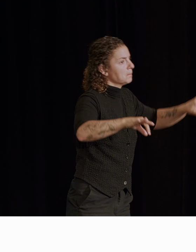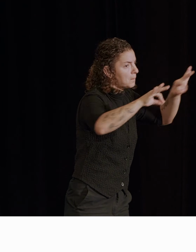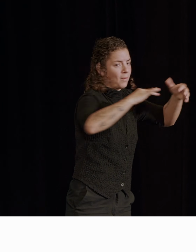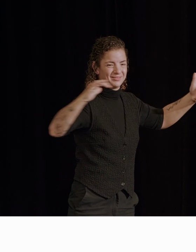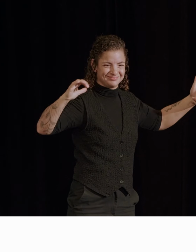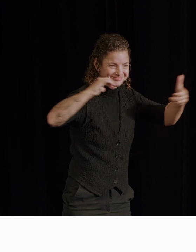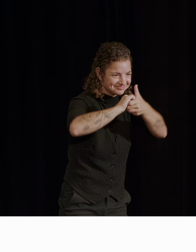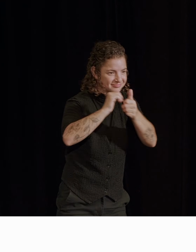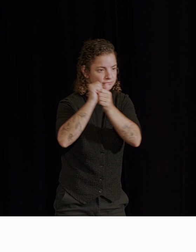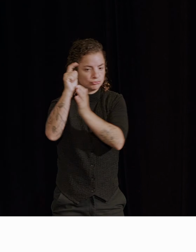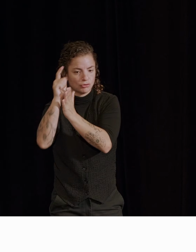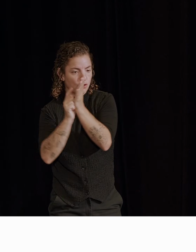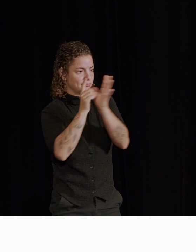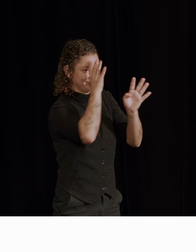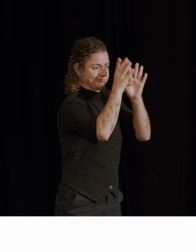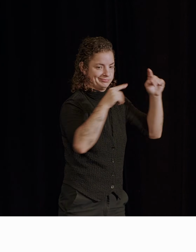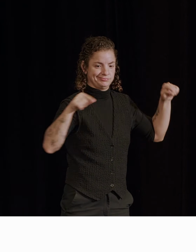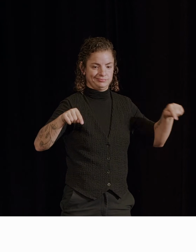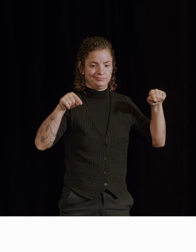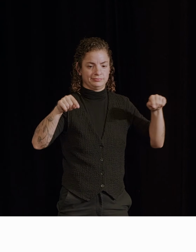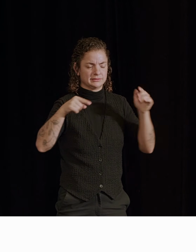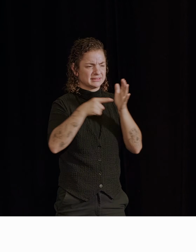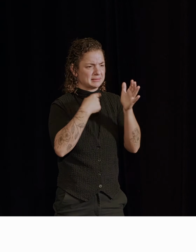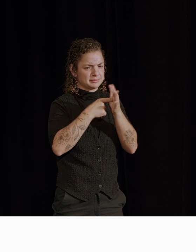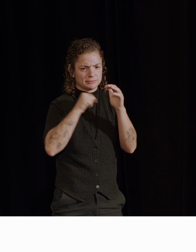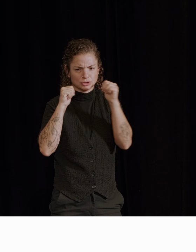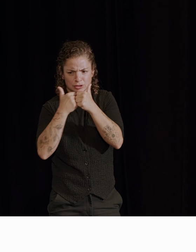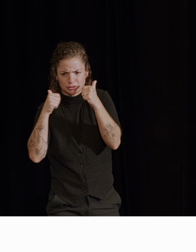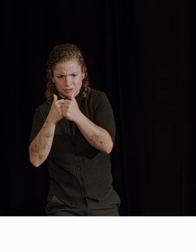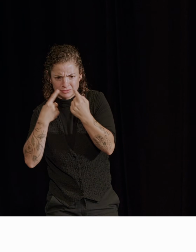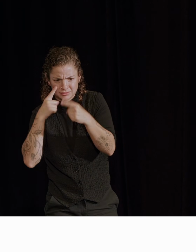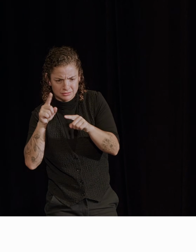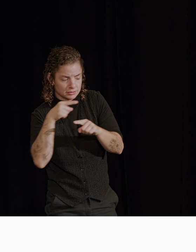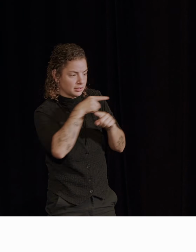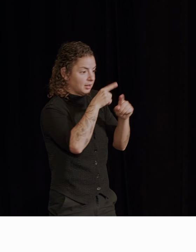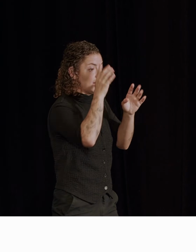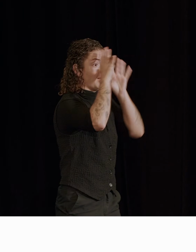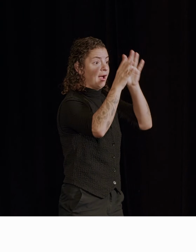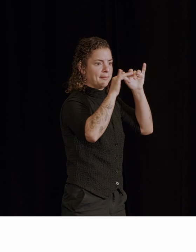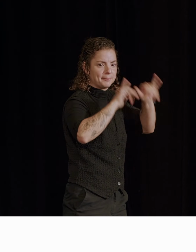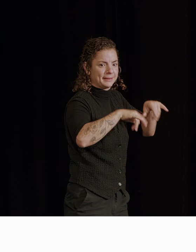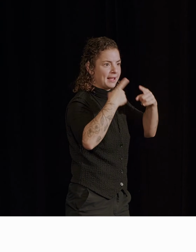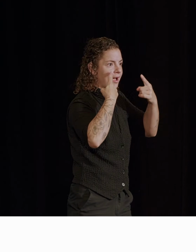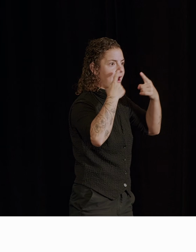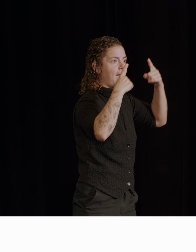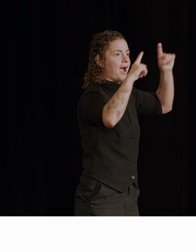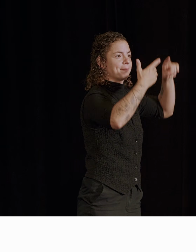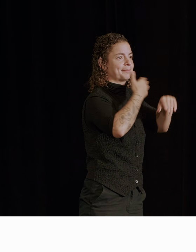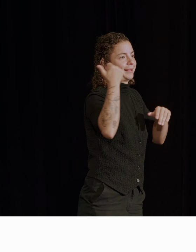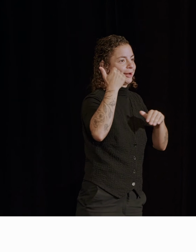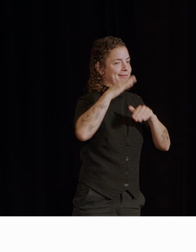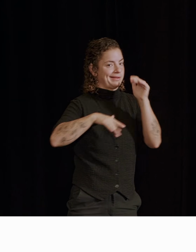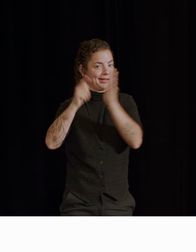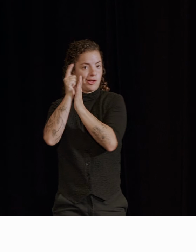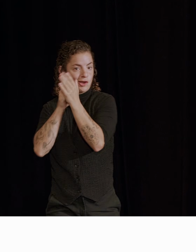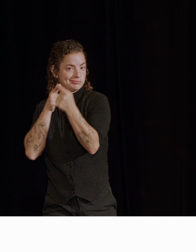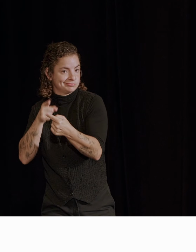to make for product leaders and engineering leaders that I've worked with in big tech.